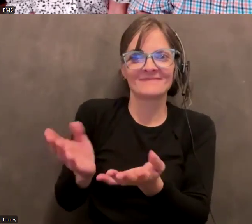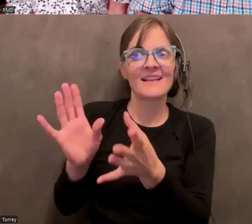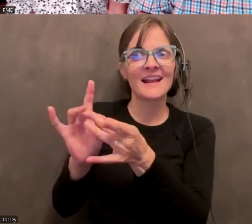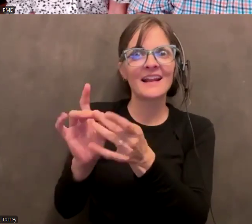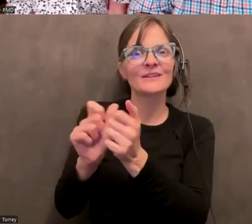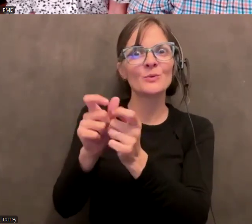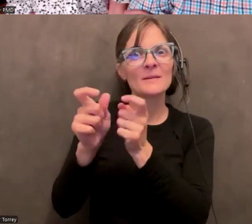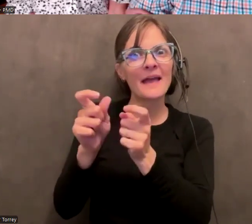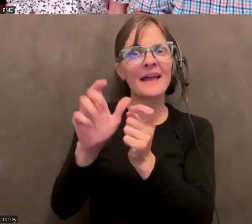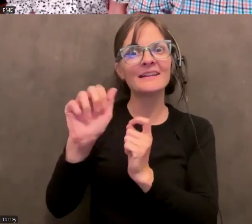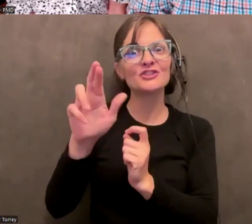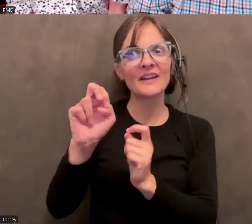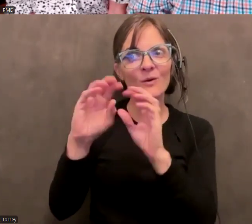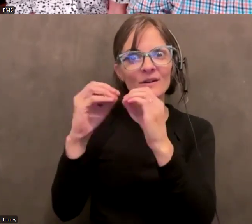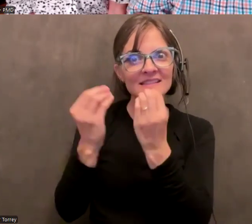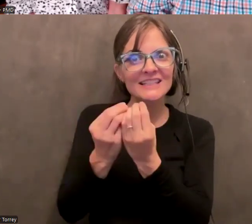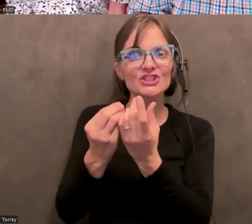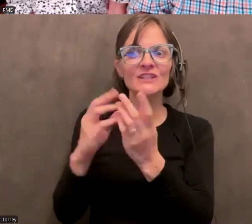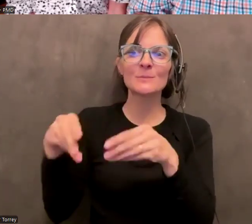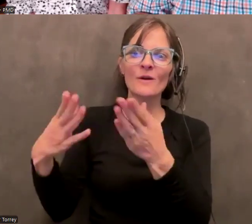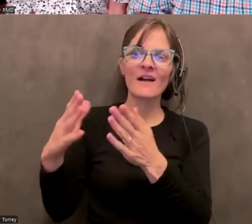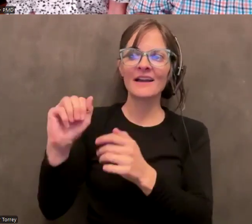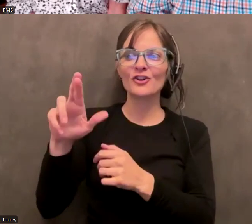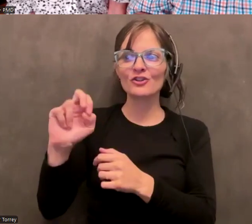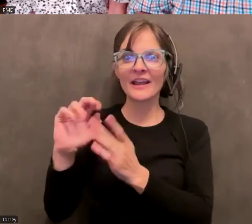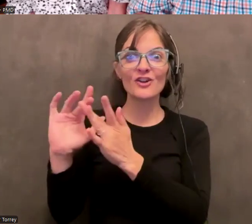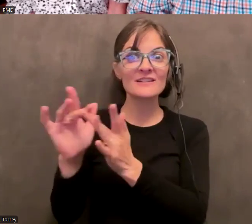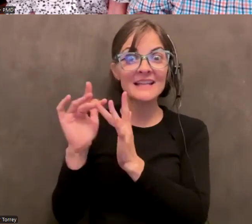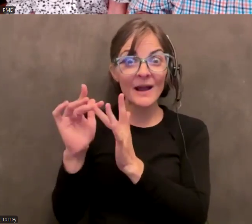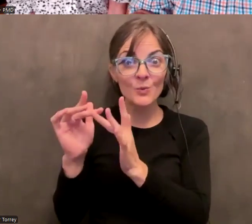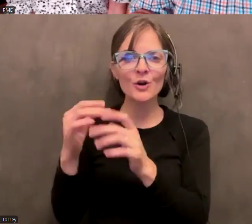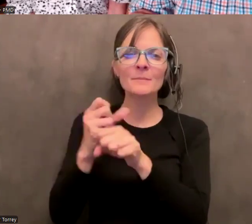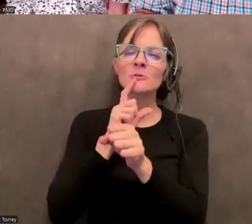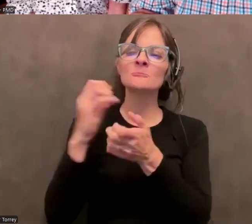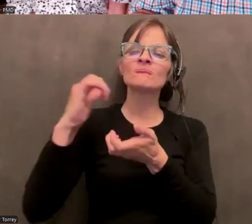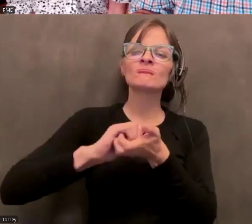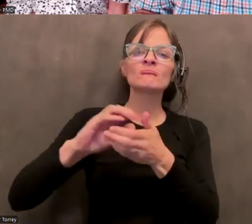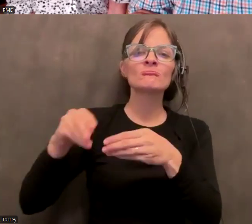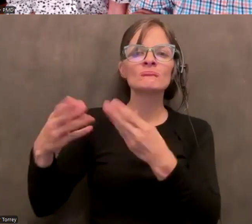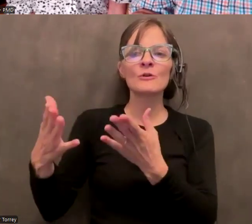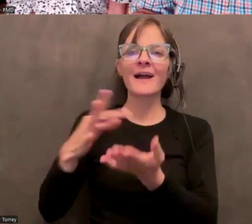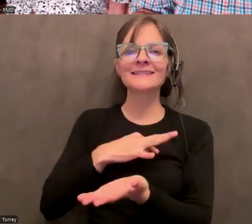and make sure that we have staff that are able to, you know, do that kind of training. It'll fall under our microcredential